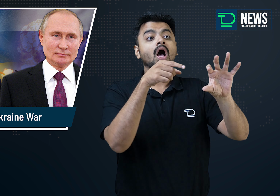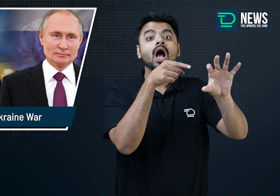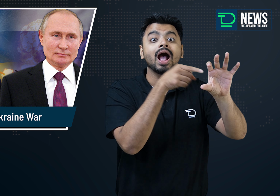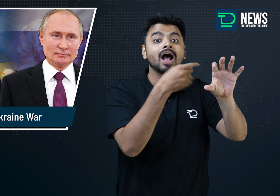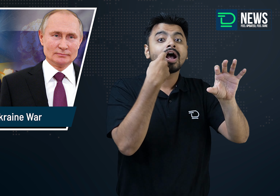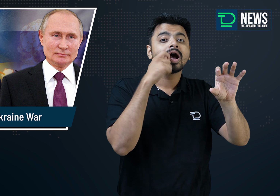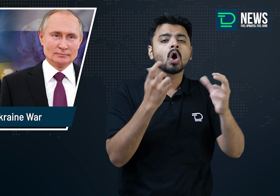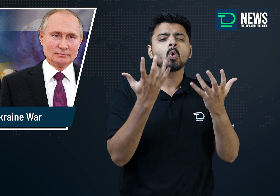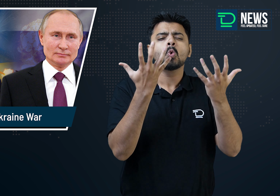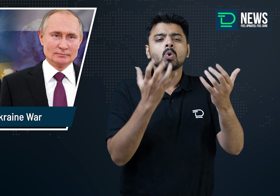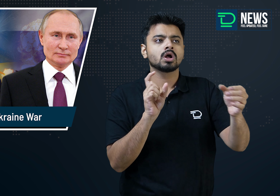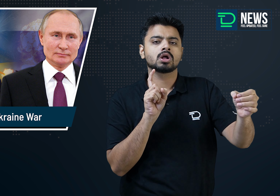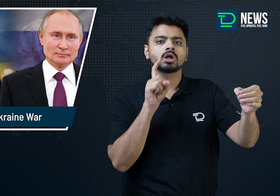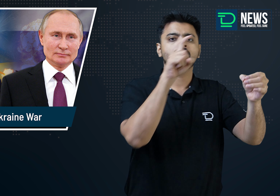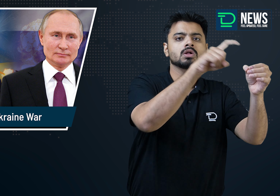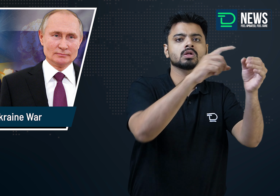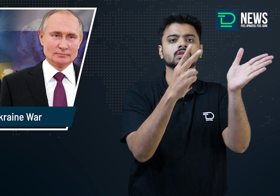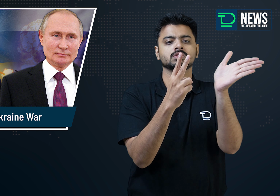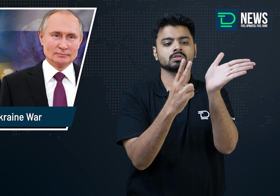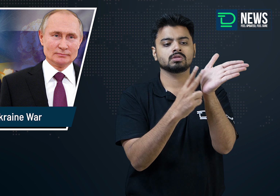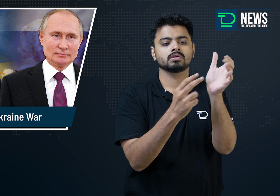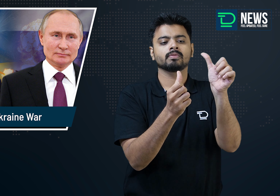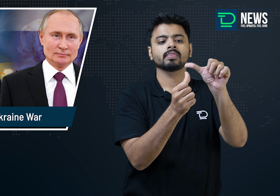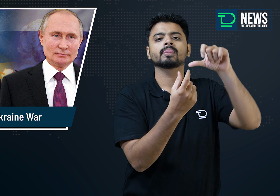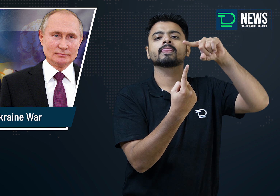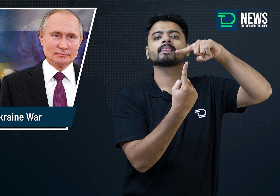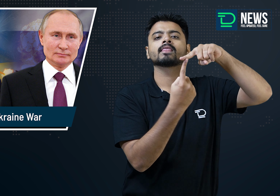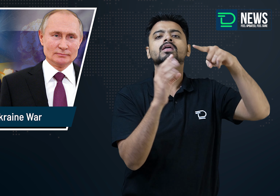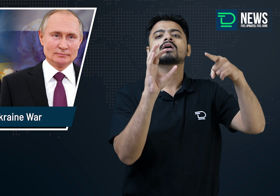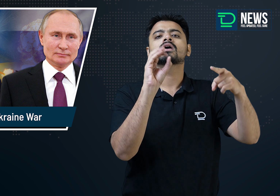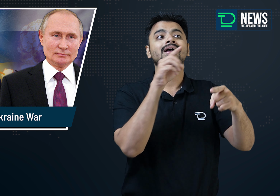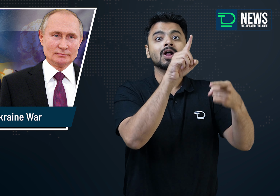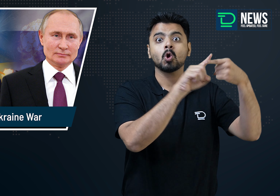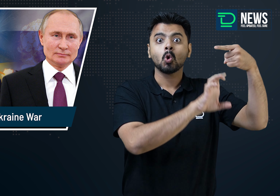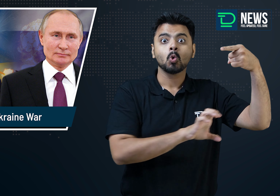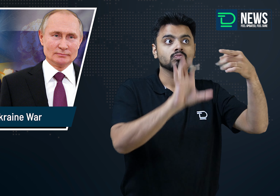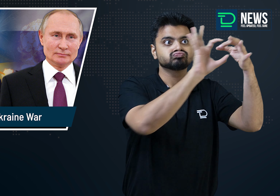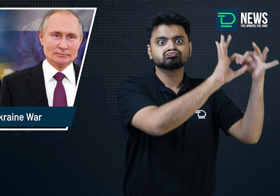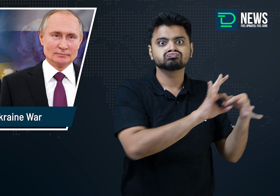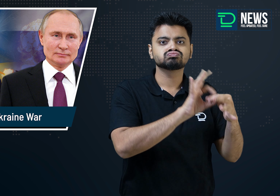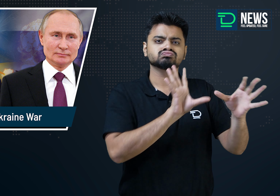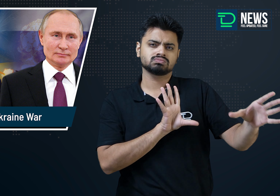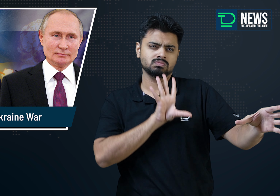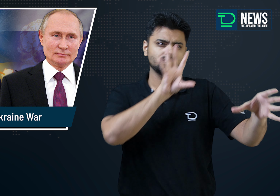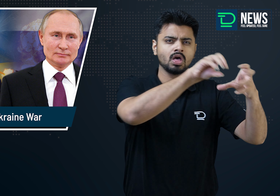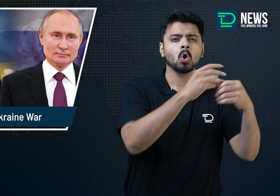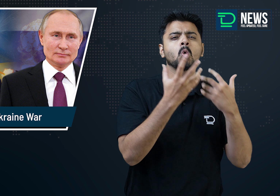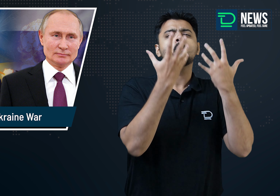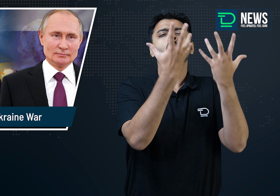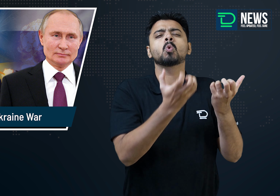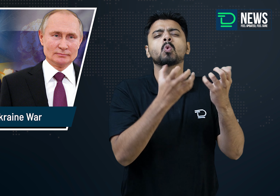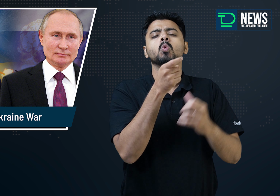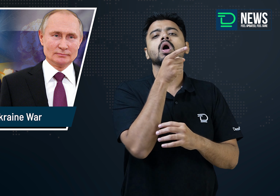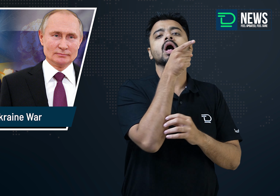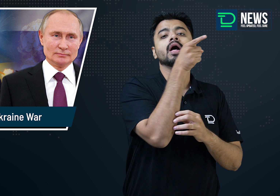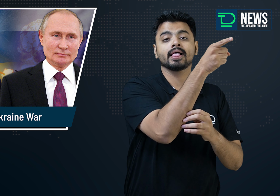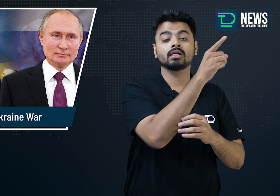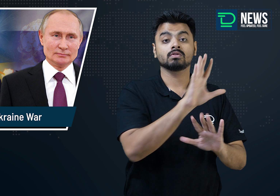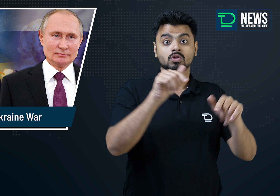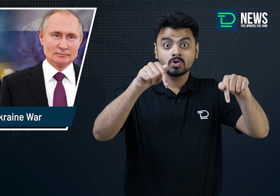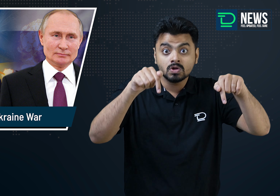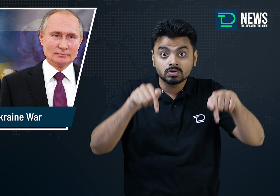But it has been a self-ruled country since 1991. It has shown a desire to join NATO and share closer ties with Europe.